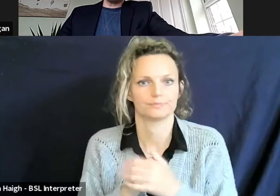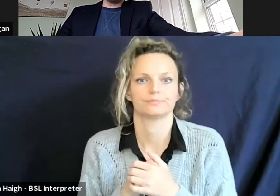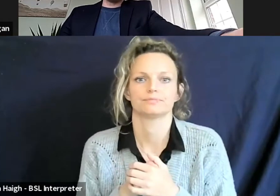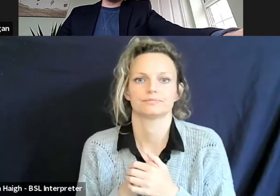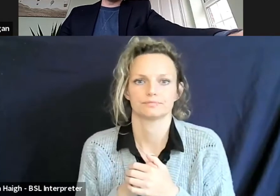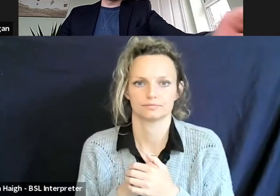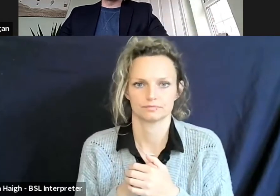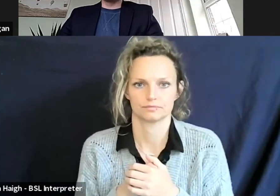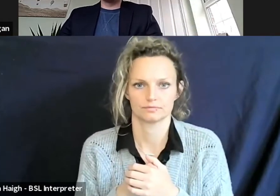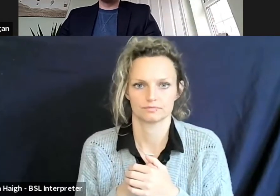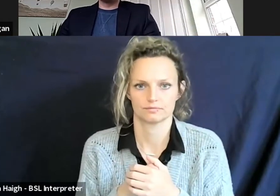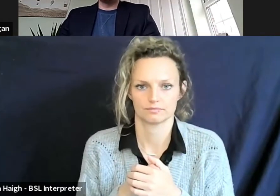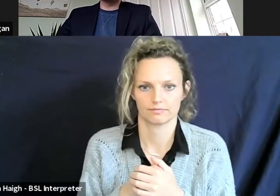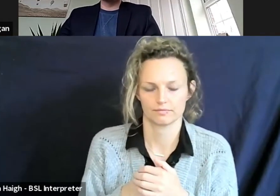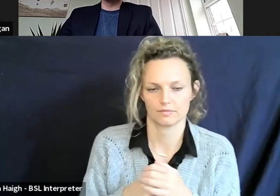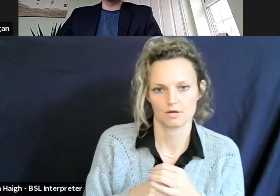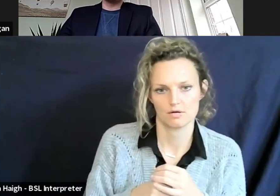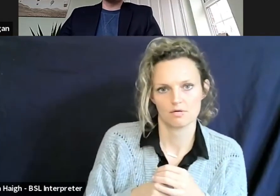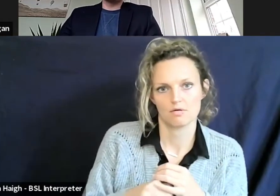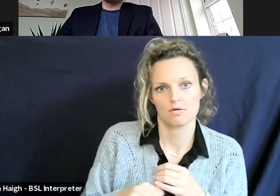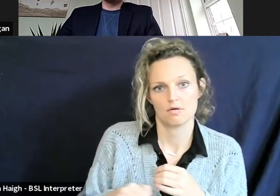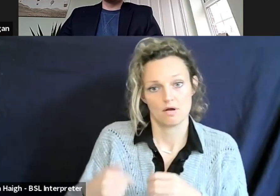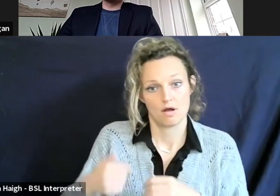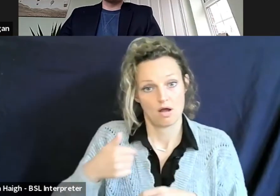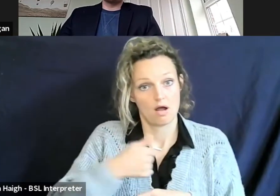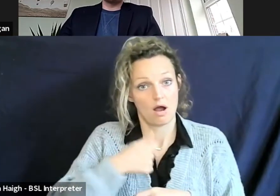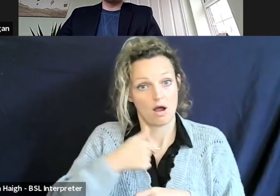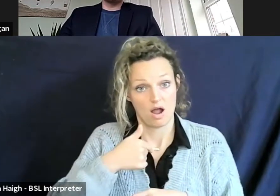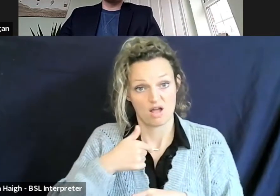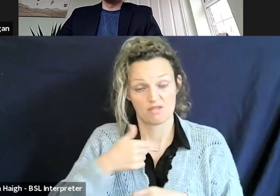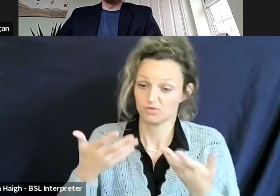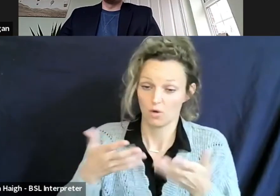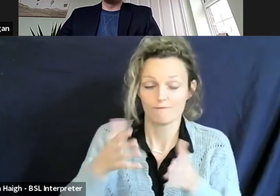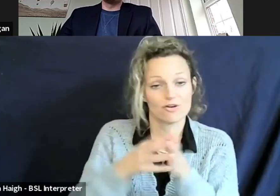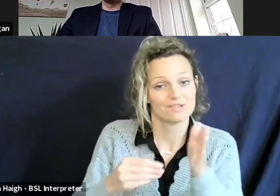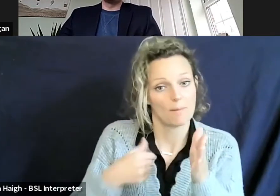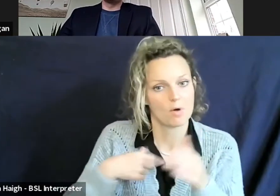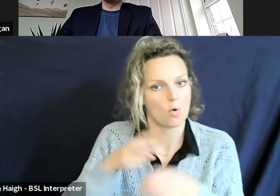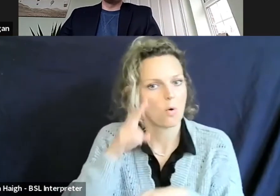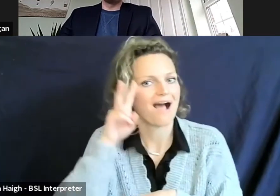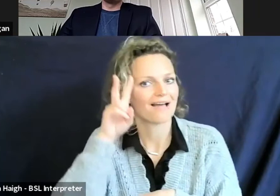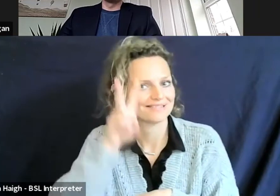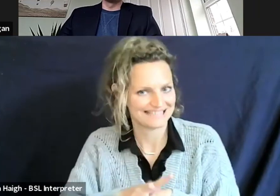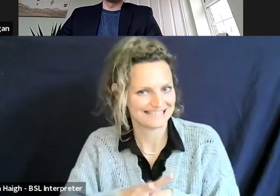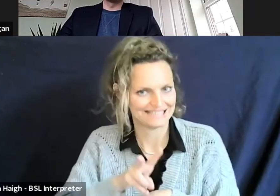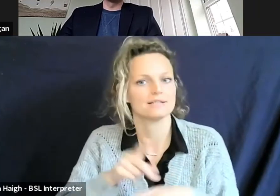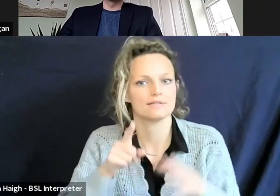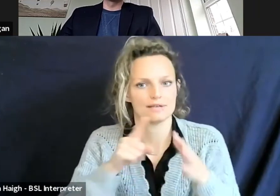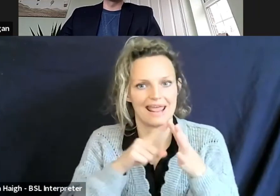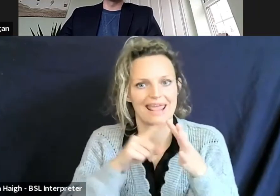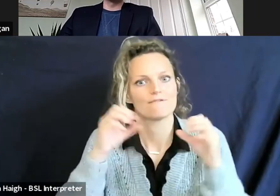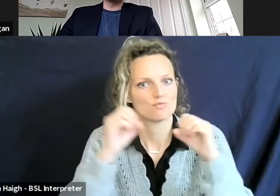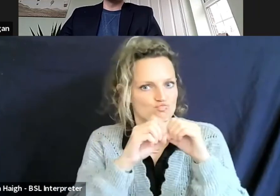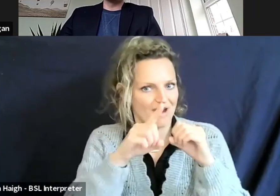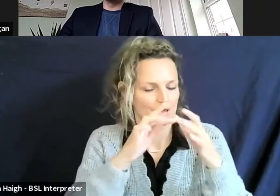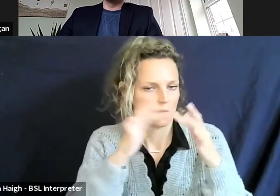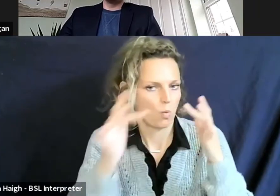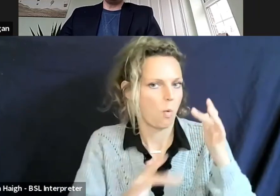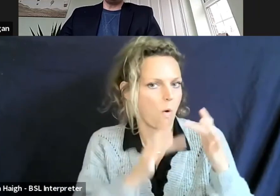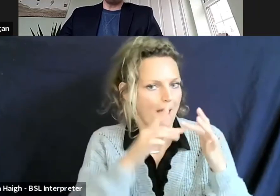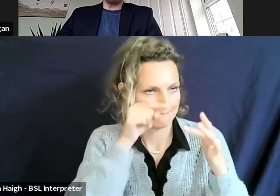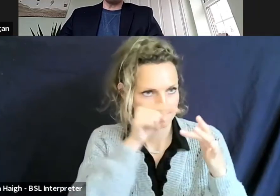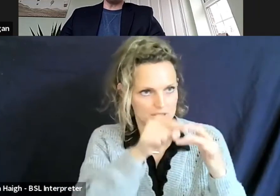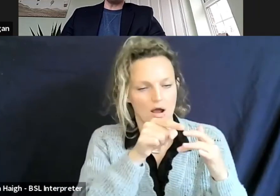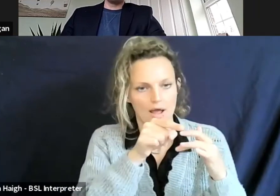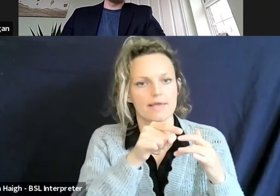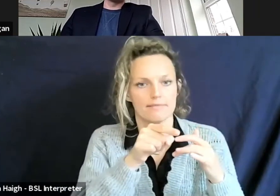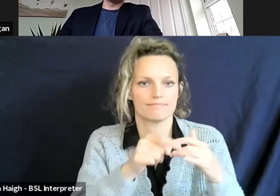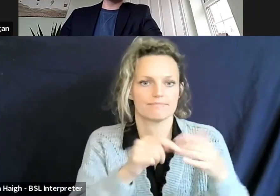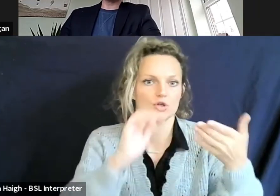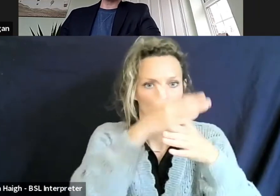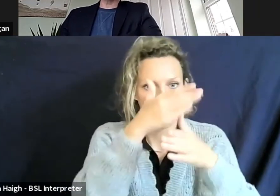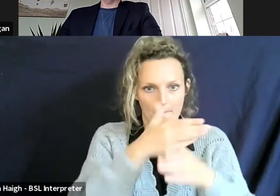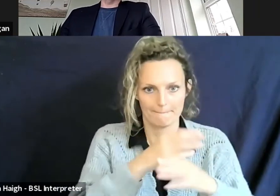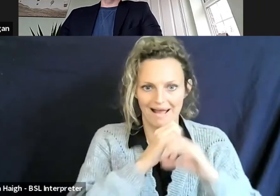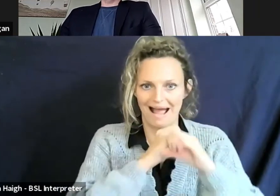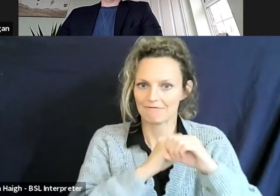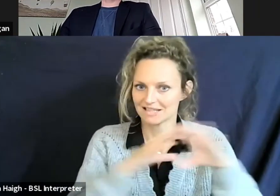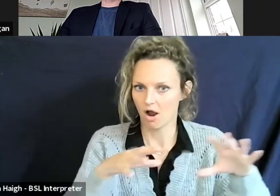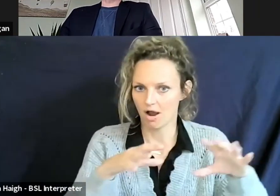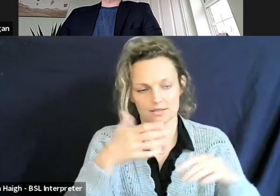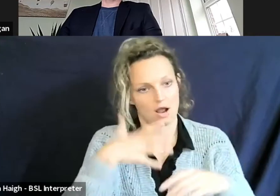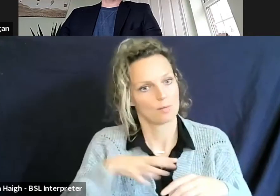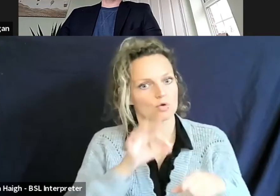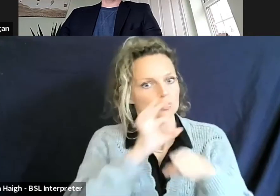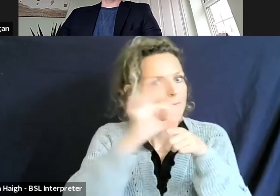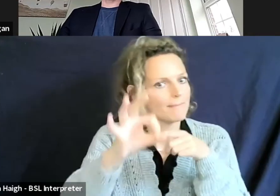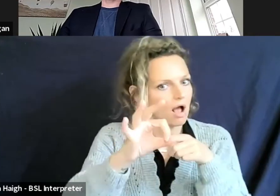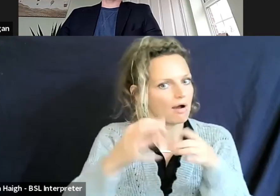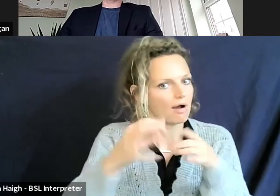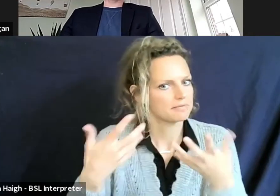Morgan, can I come back to you.